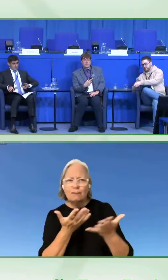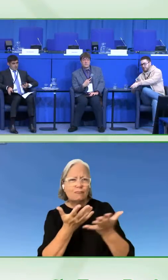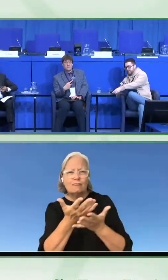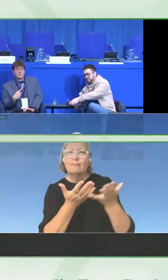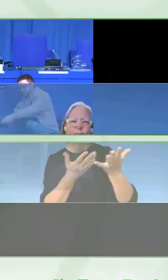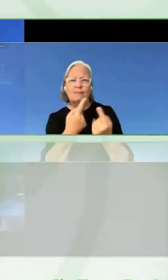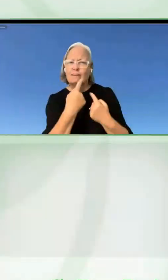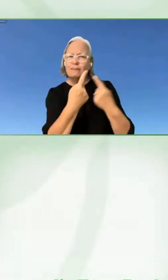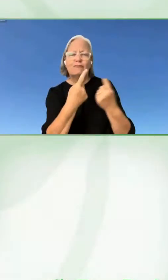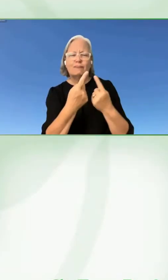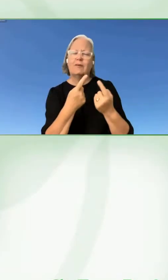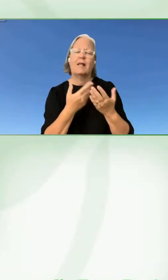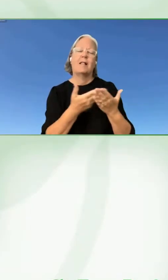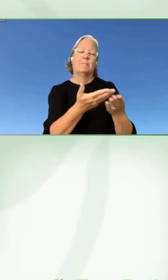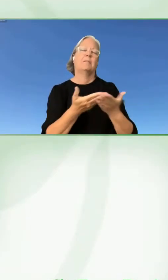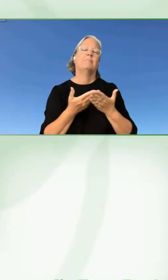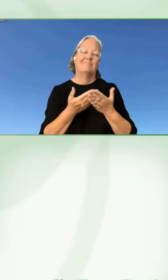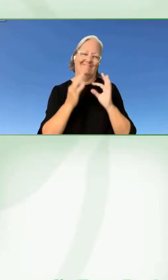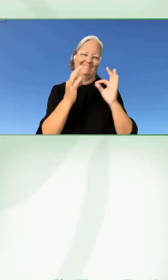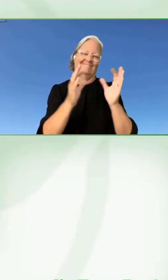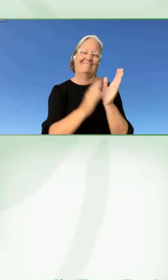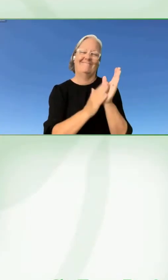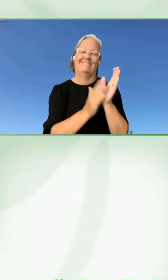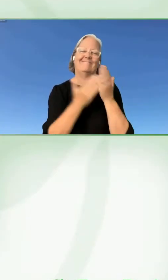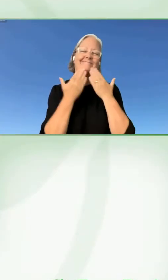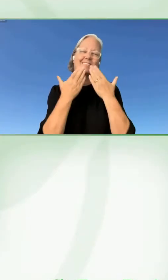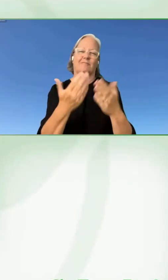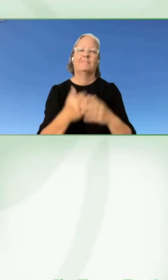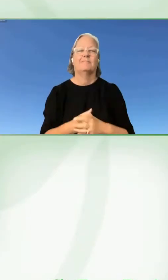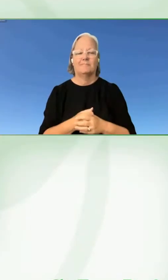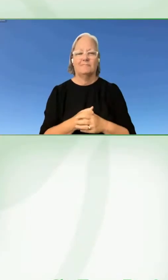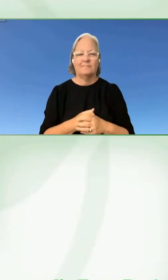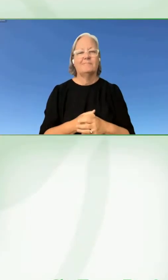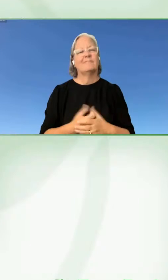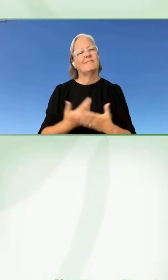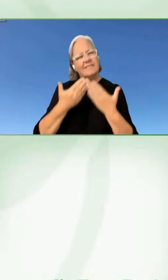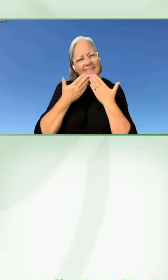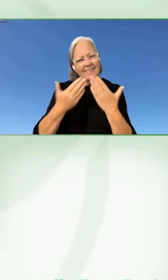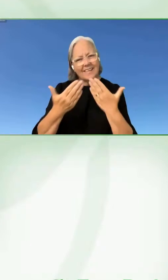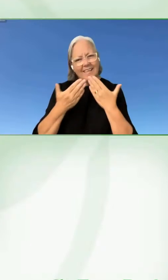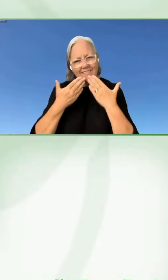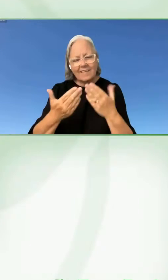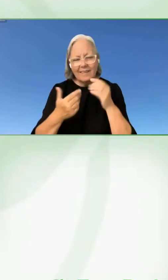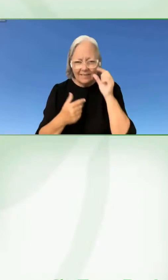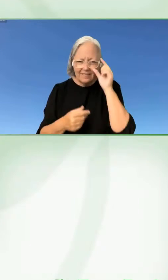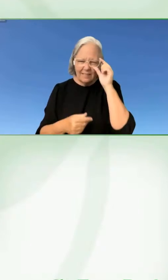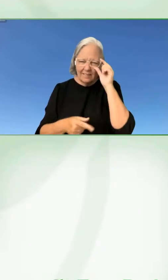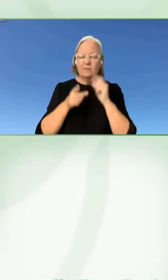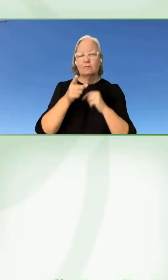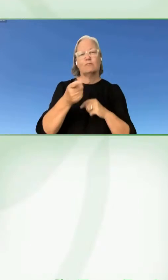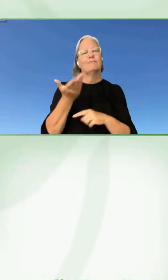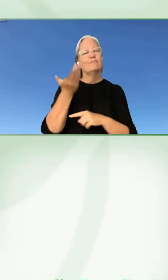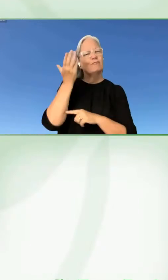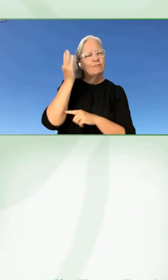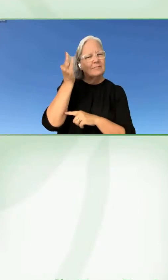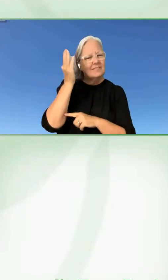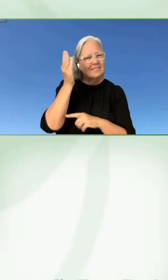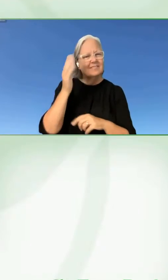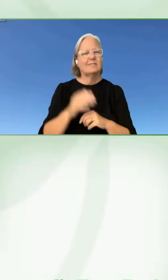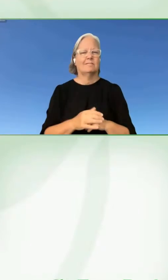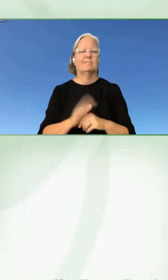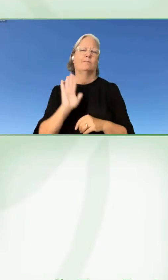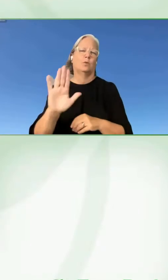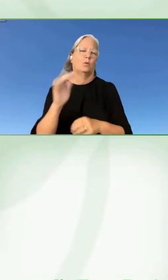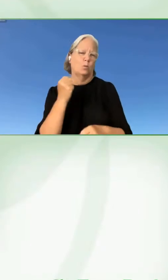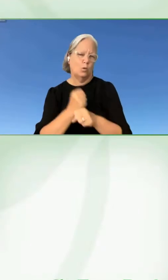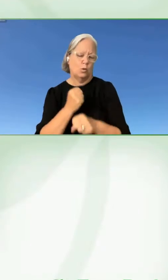see how many displaced people, what regions and what categories they are.